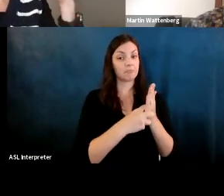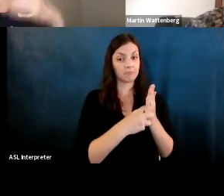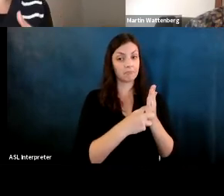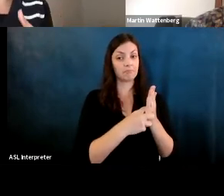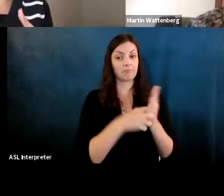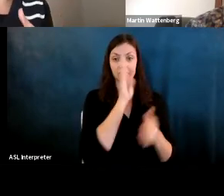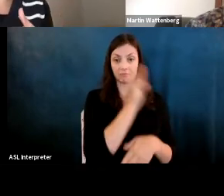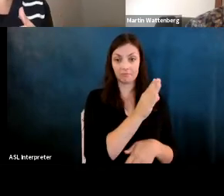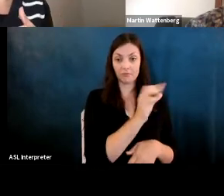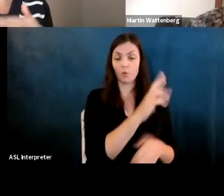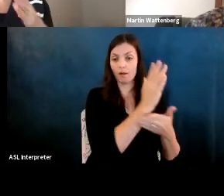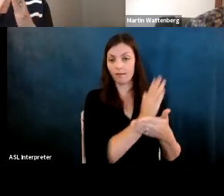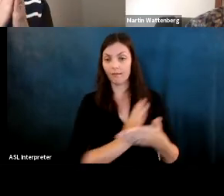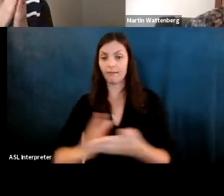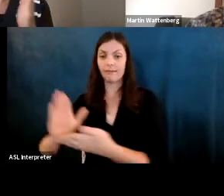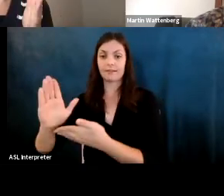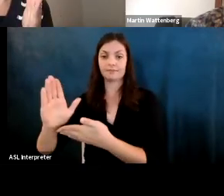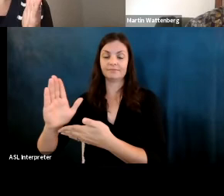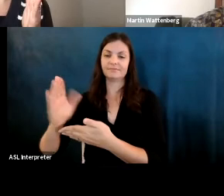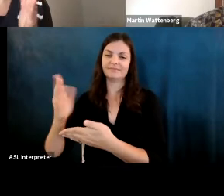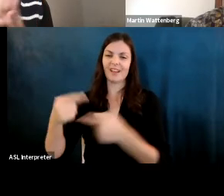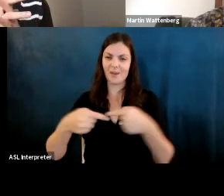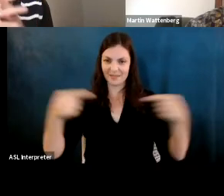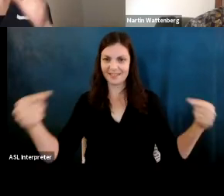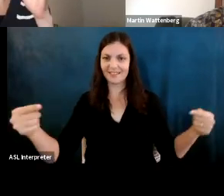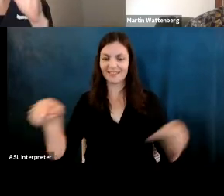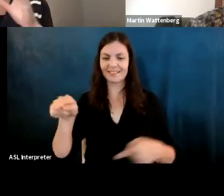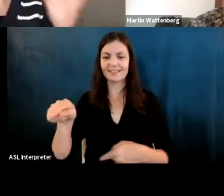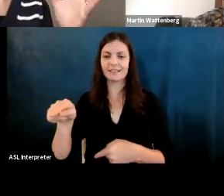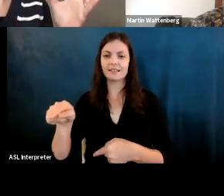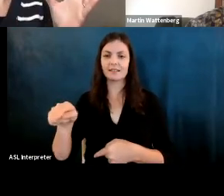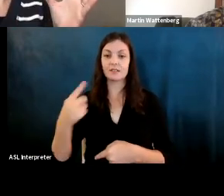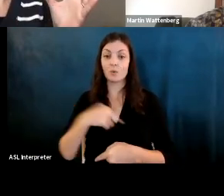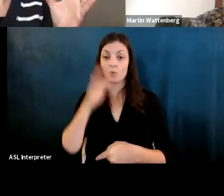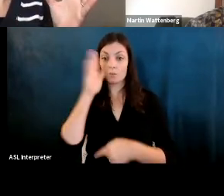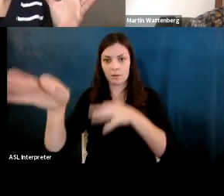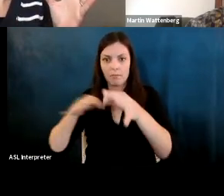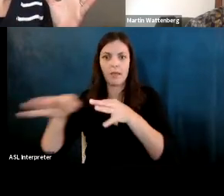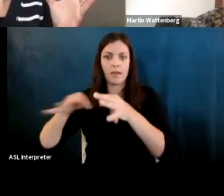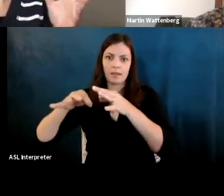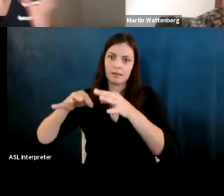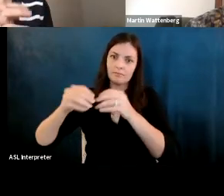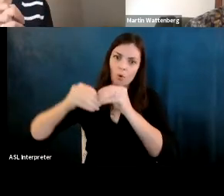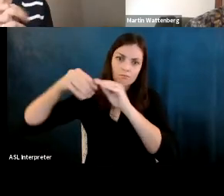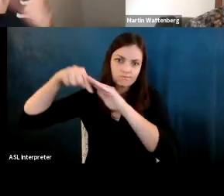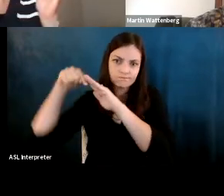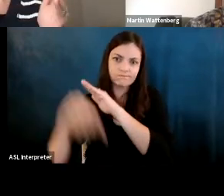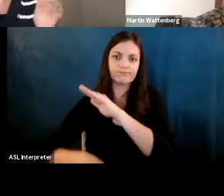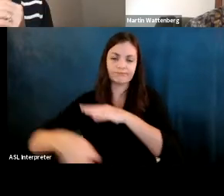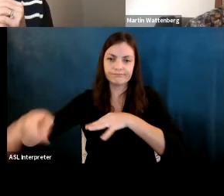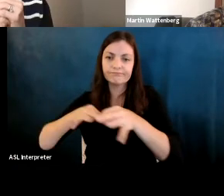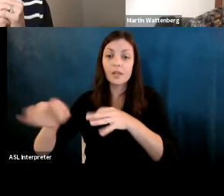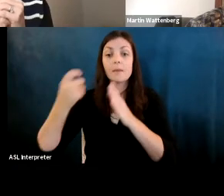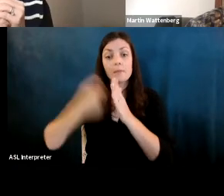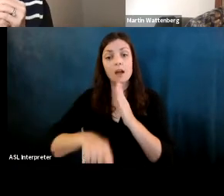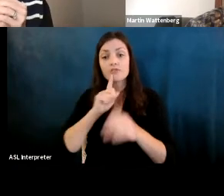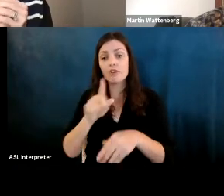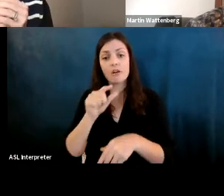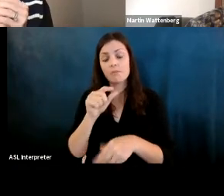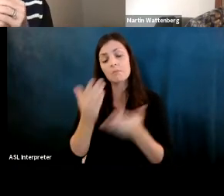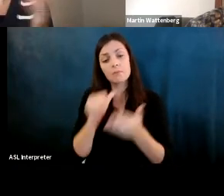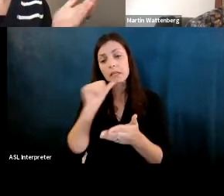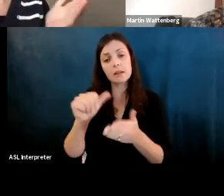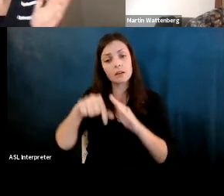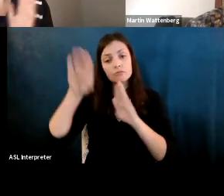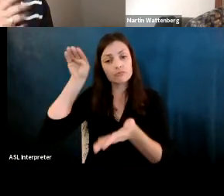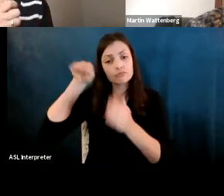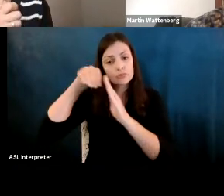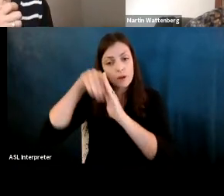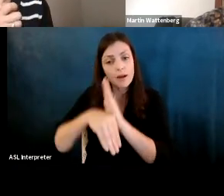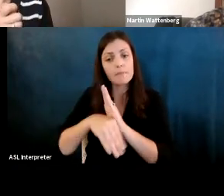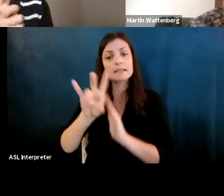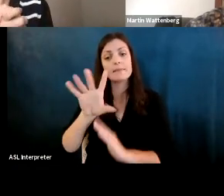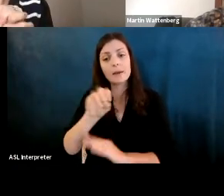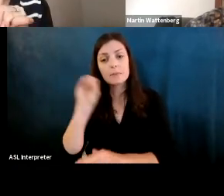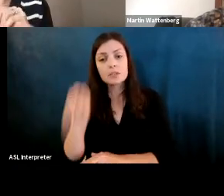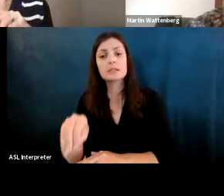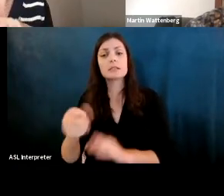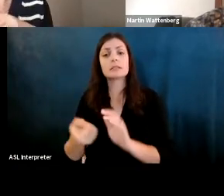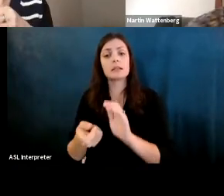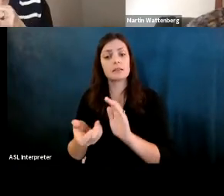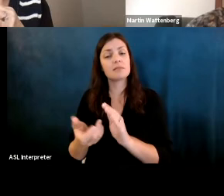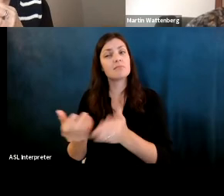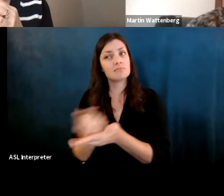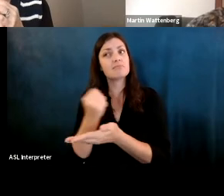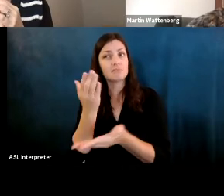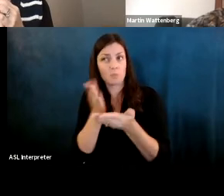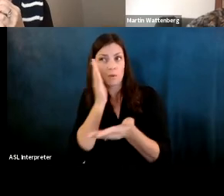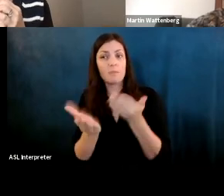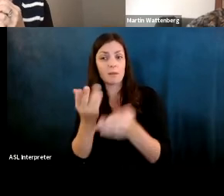Fernanda Viegas: And they also tried kind of the opposite of that which was we're going to explain as much as we can so prices are unlikely to drop, and there is 75% chance they will increase by $17 in the next five.